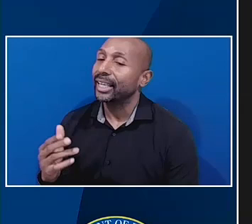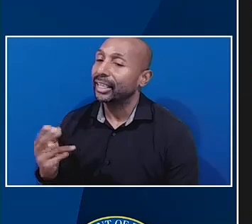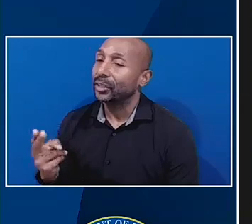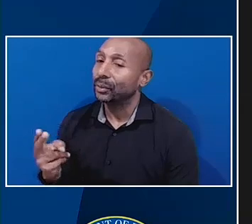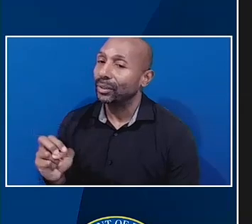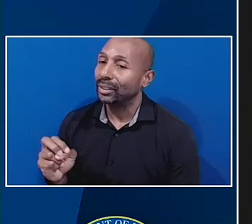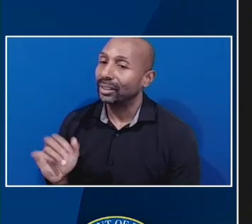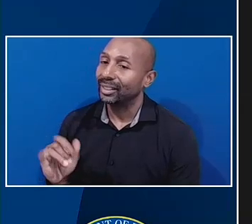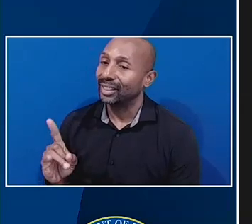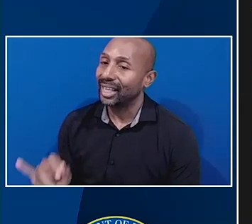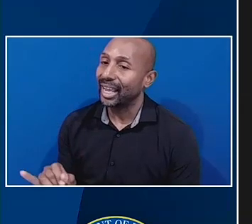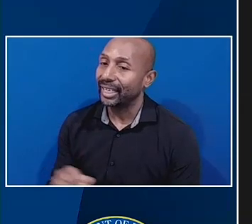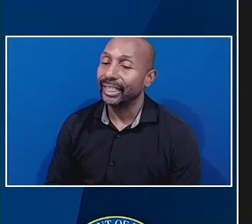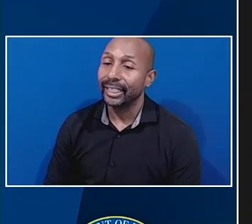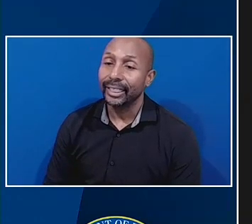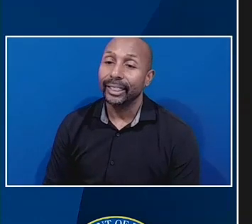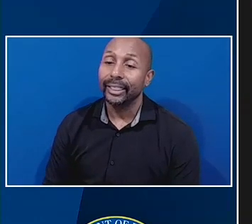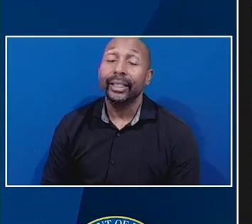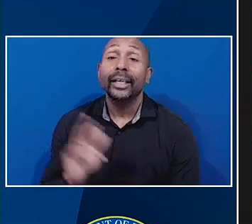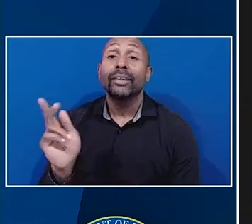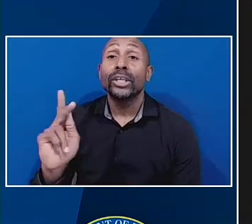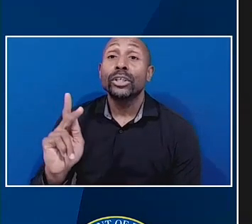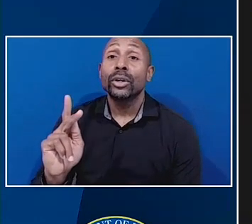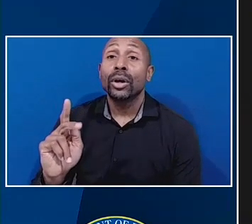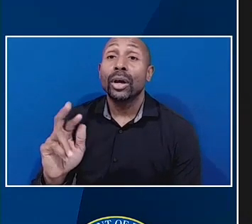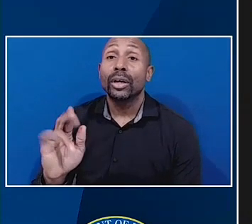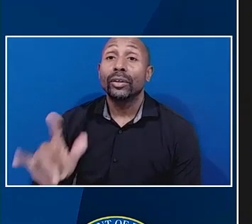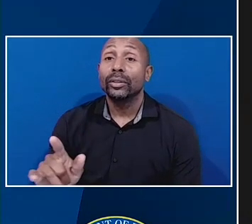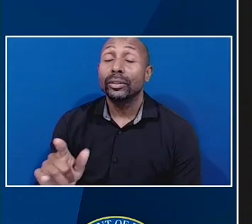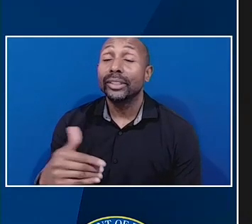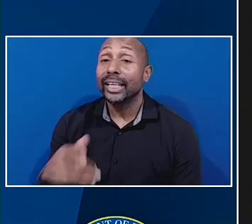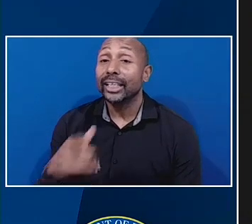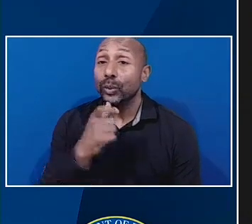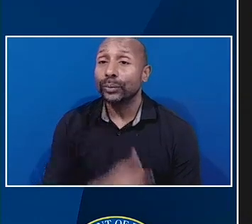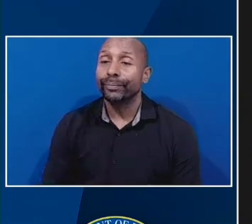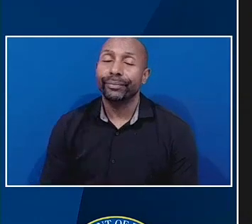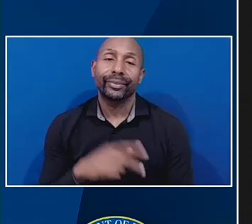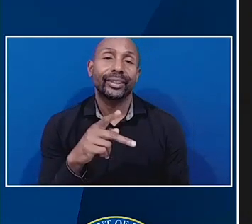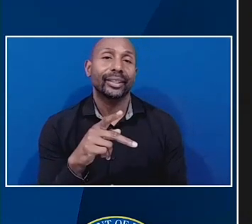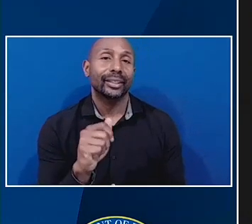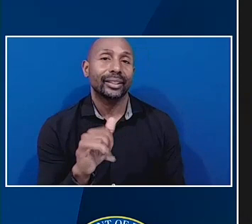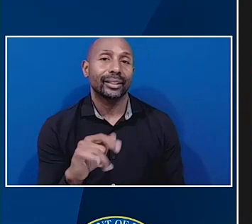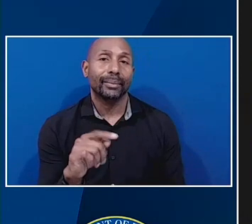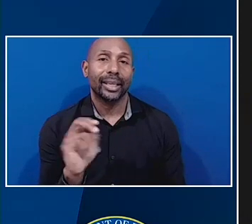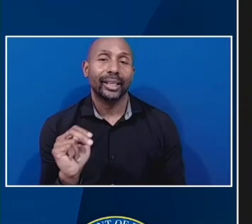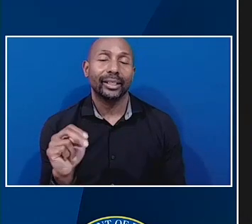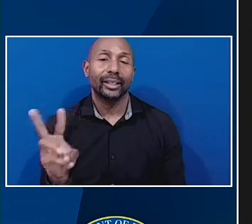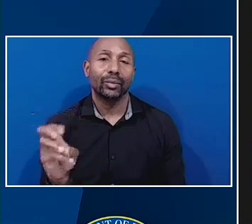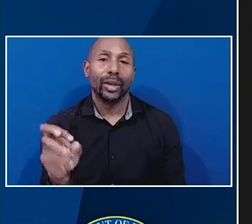Krystil, who do we have next? Next, we have Peyton Weber, who is representing herself. Peyton is in the room.